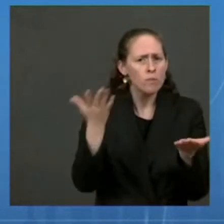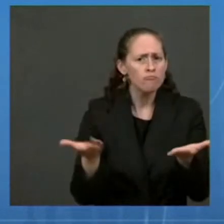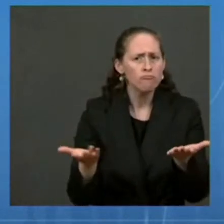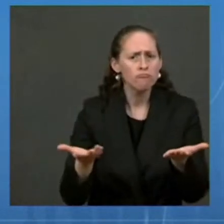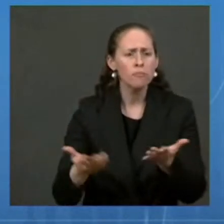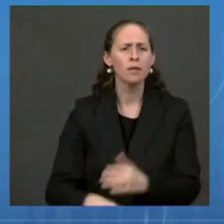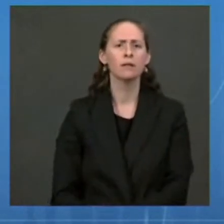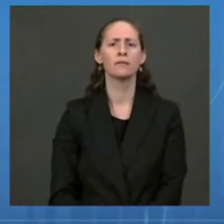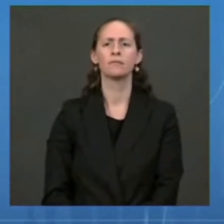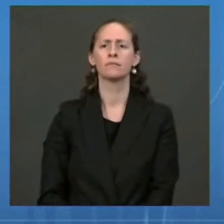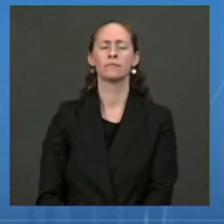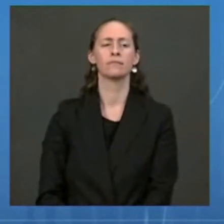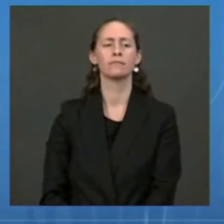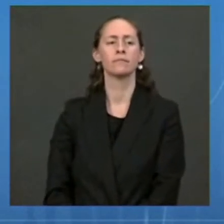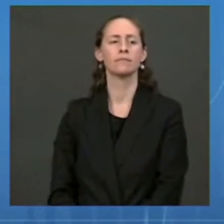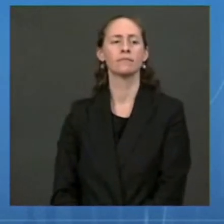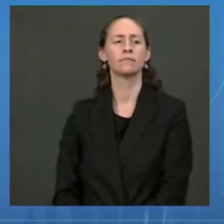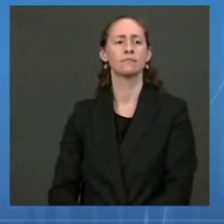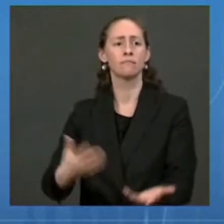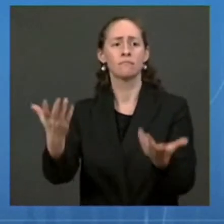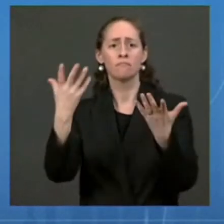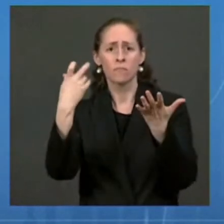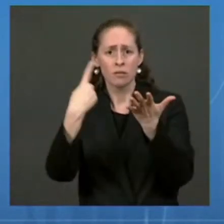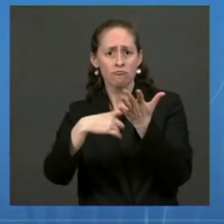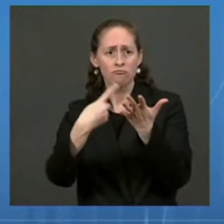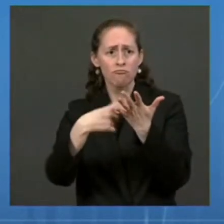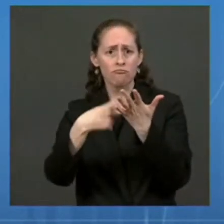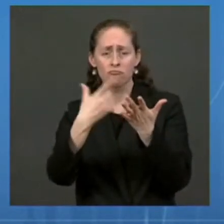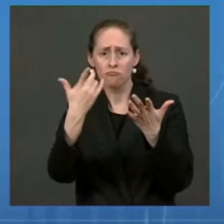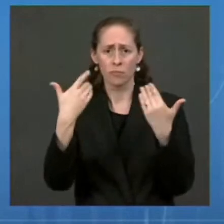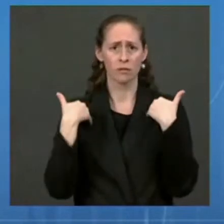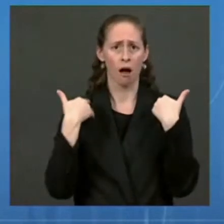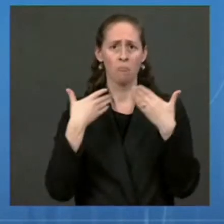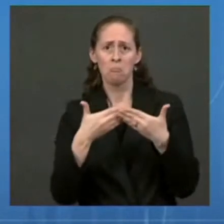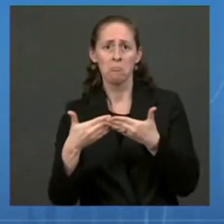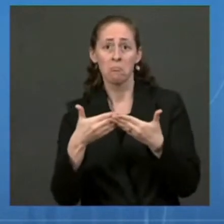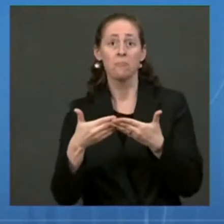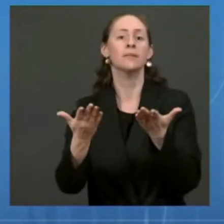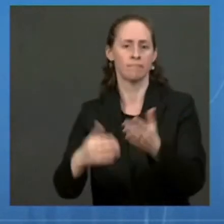CHILDREN UNDER THE AGE OF 5. DR.AUCI, DO YOU WANT TO TAKE THE SECOND PART OF THE